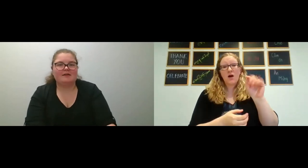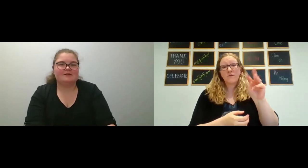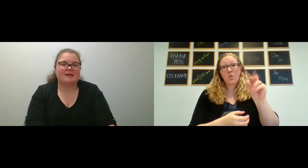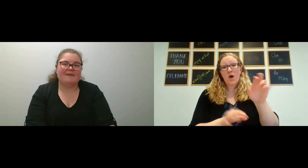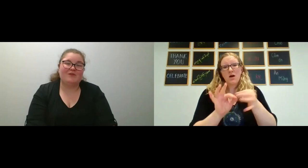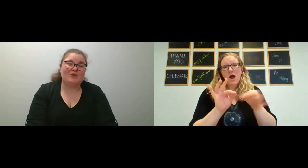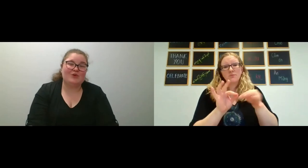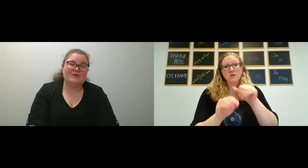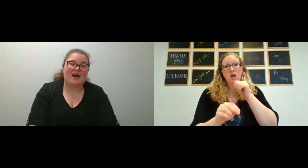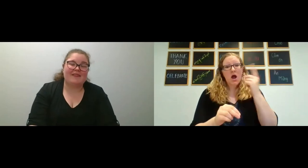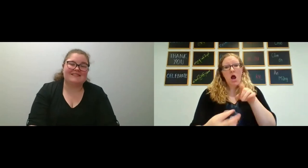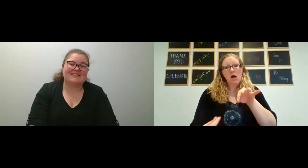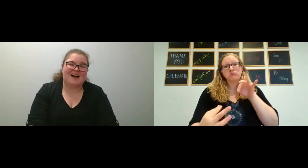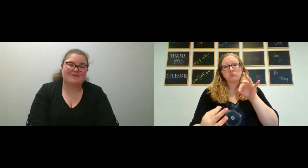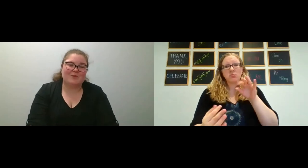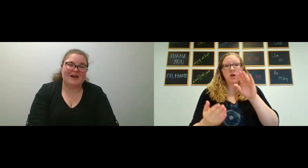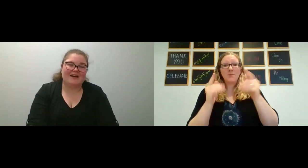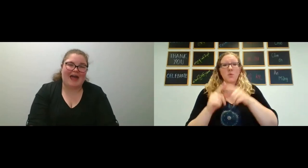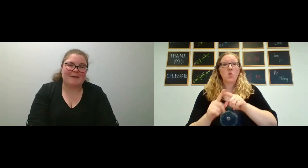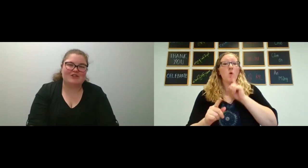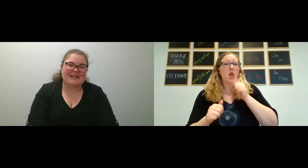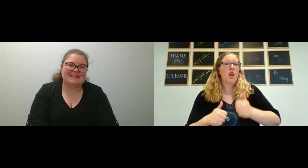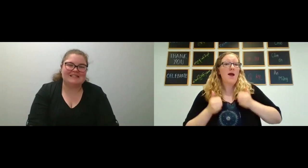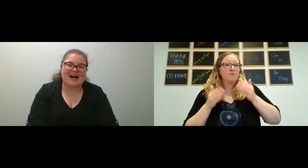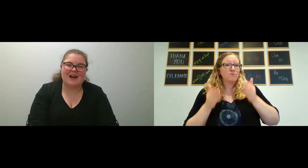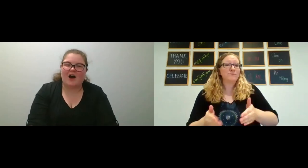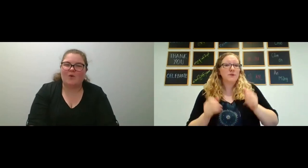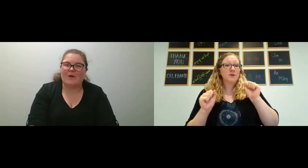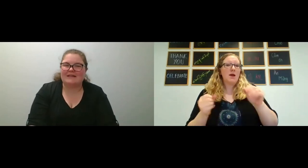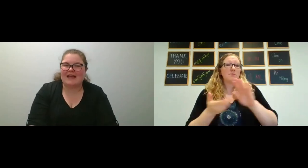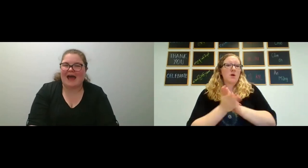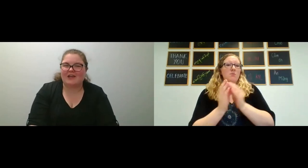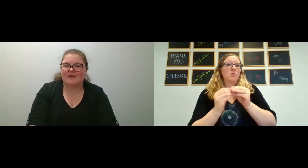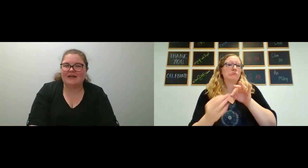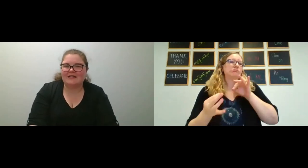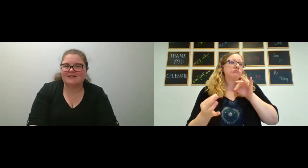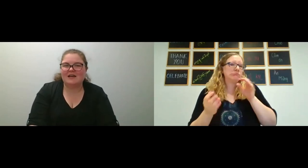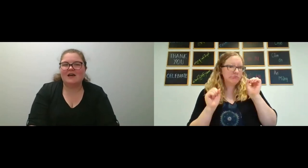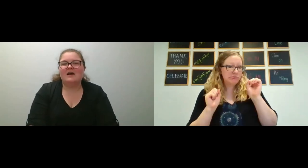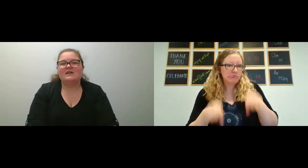If you use on the software captioning, it's not always accurate.